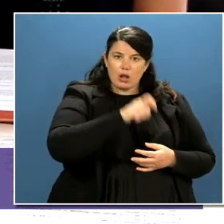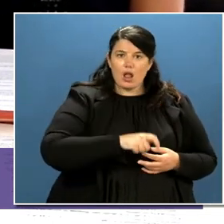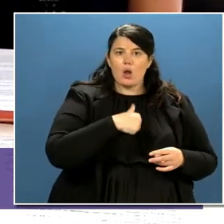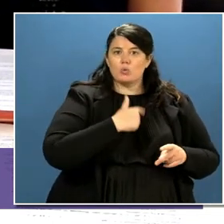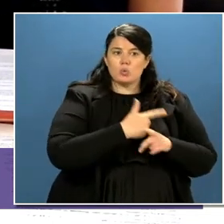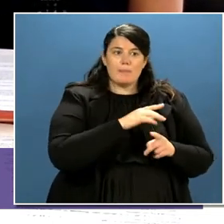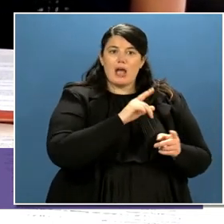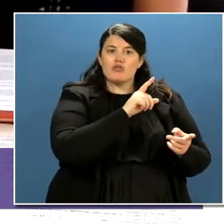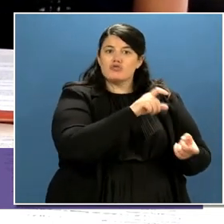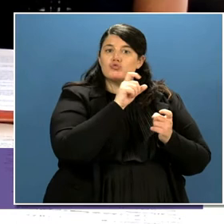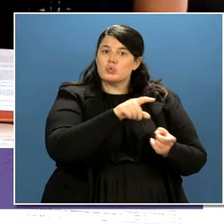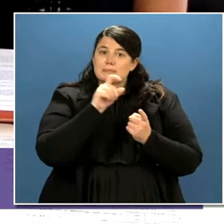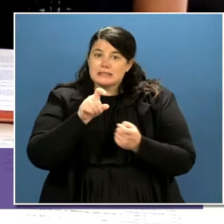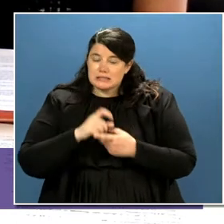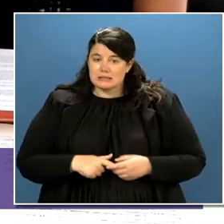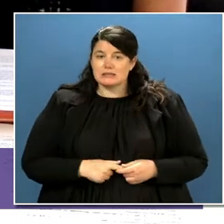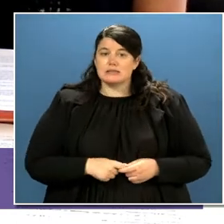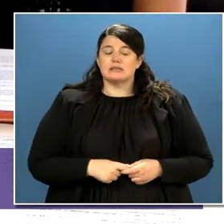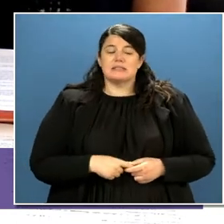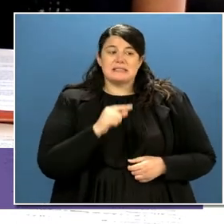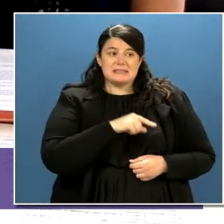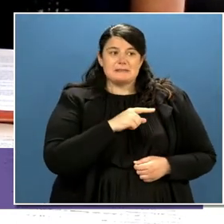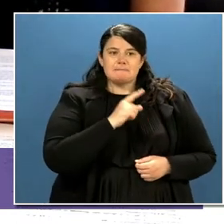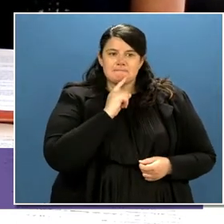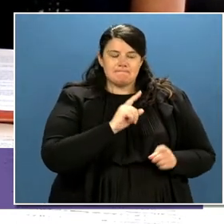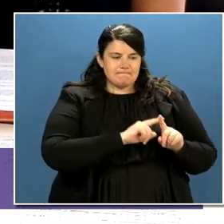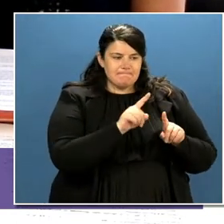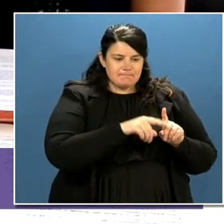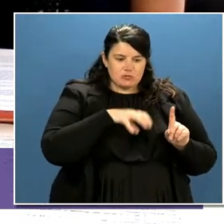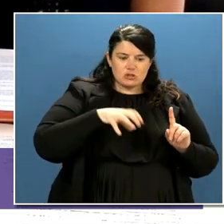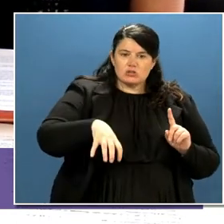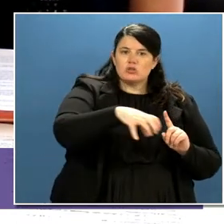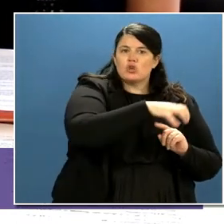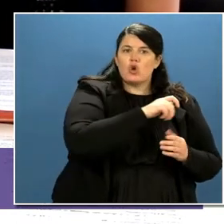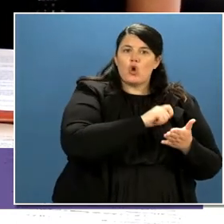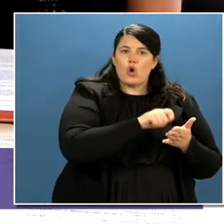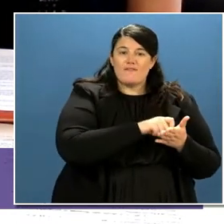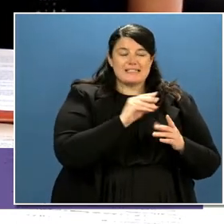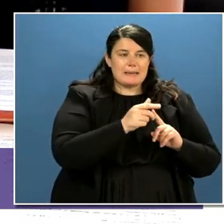They had a number of sites that were rural and remote.